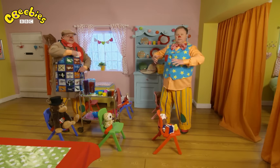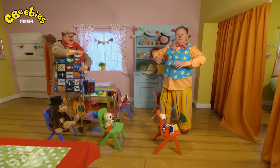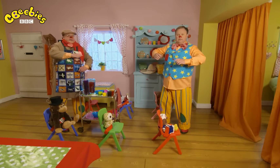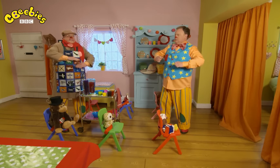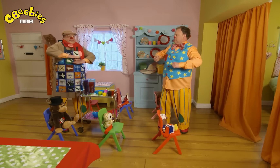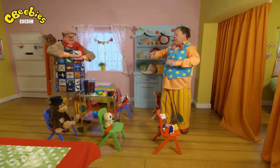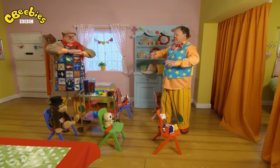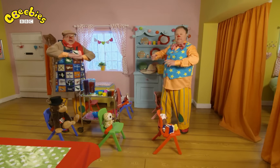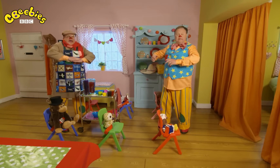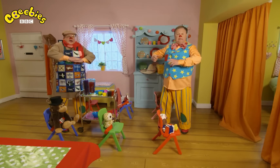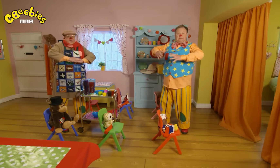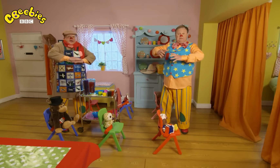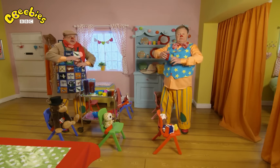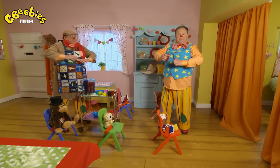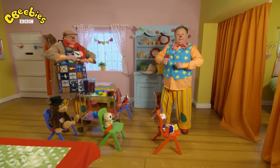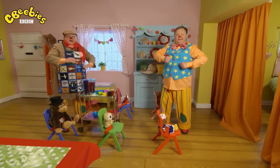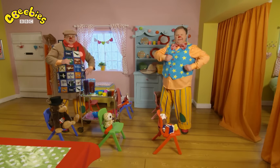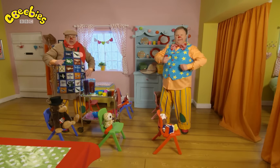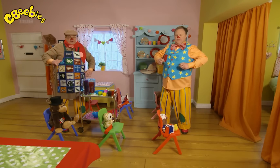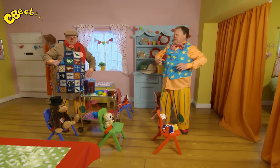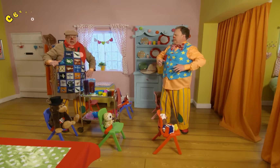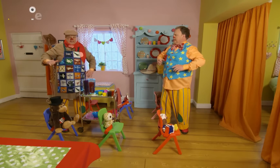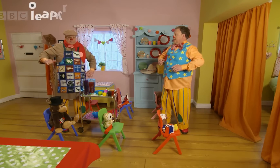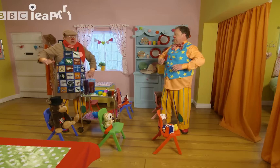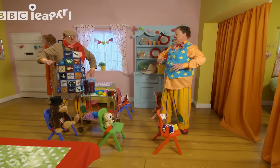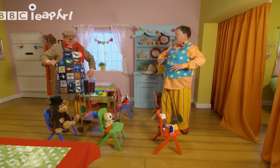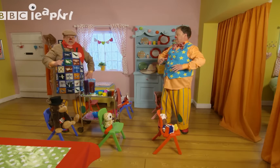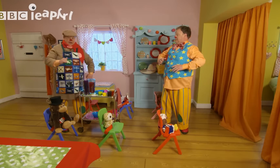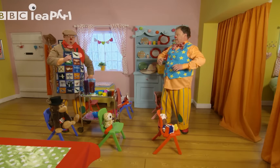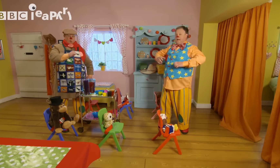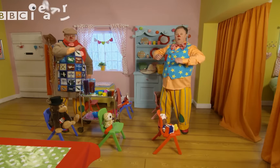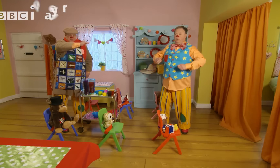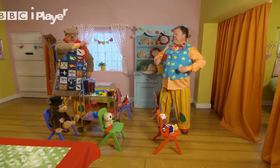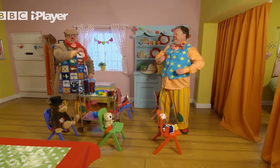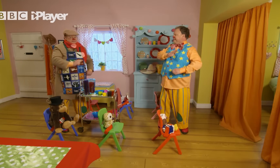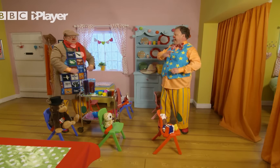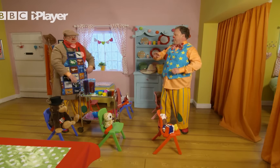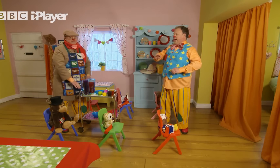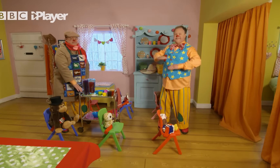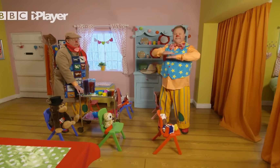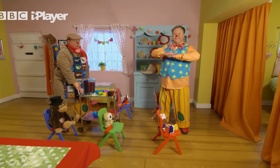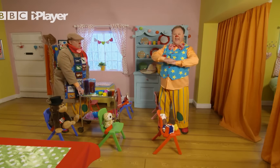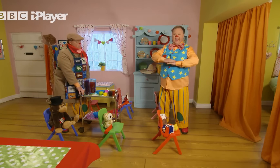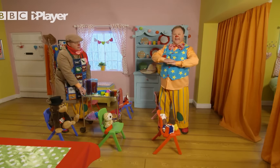go and sit down the airplane's about to take off there's nowhere to see it